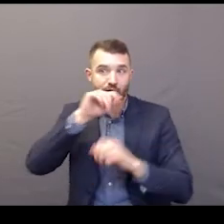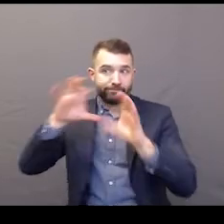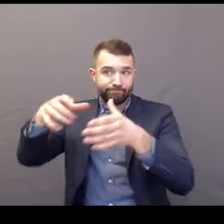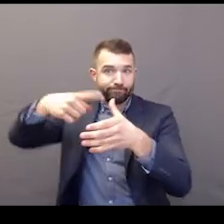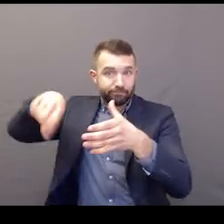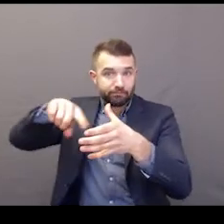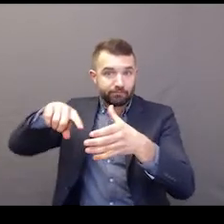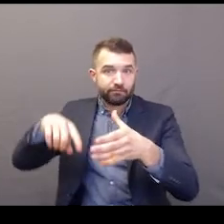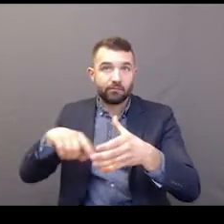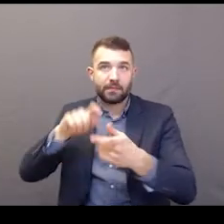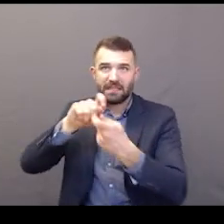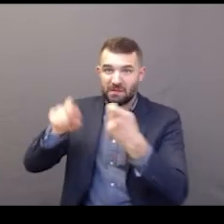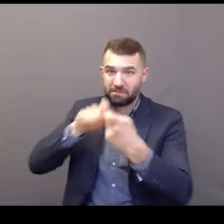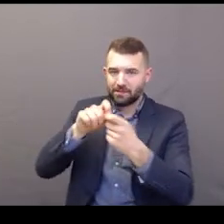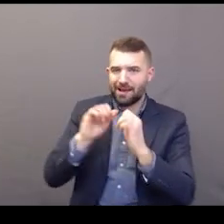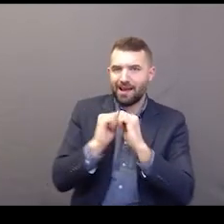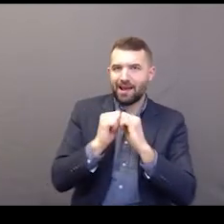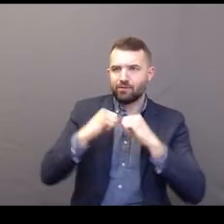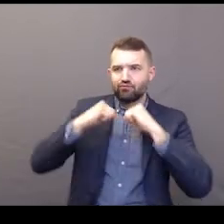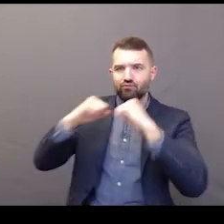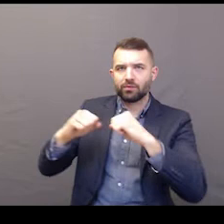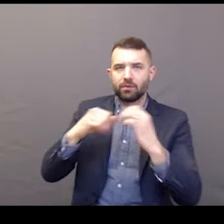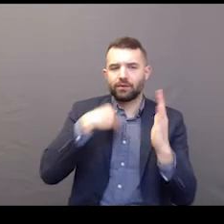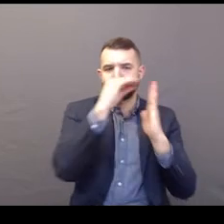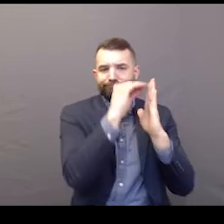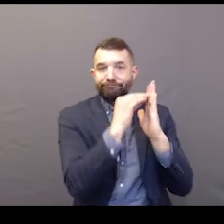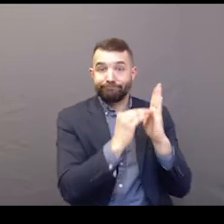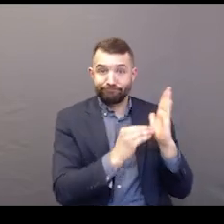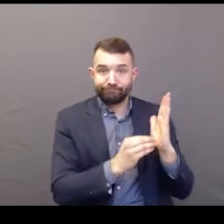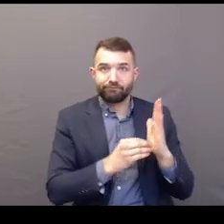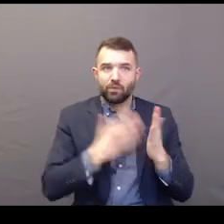colony protection will be included in the project design plans and construction requirements.